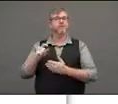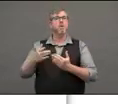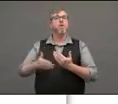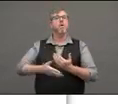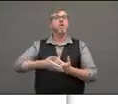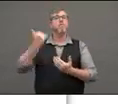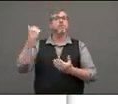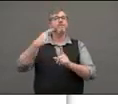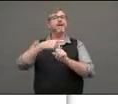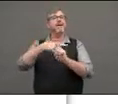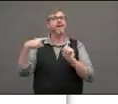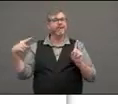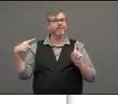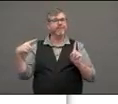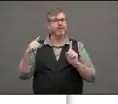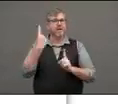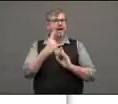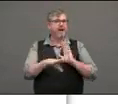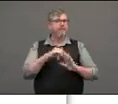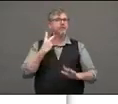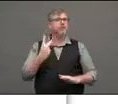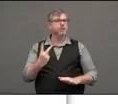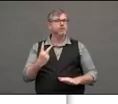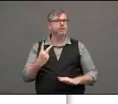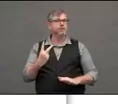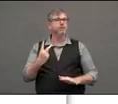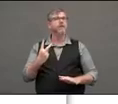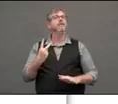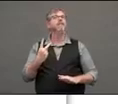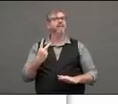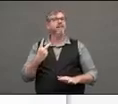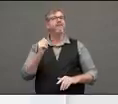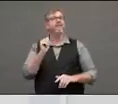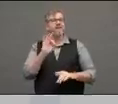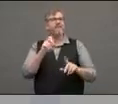are latinos. so again one in four latinos in the population